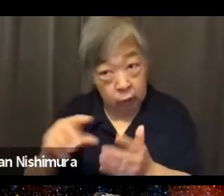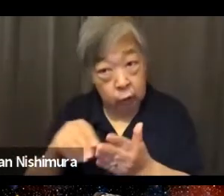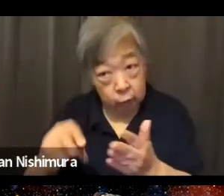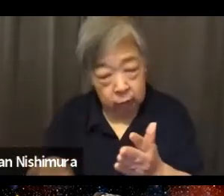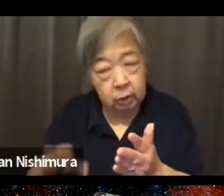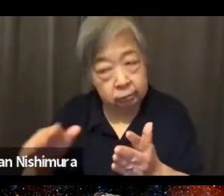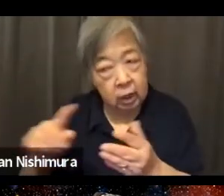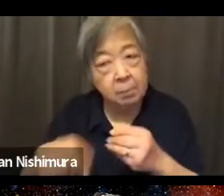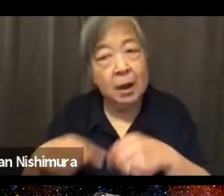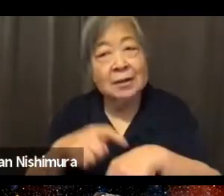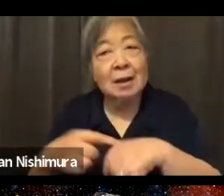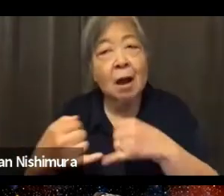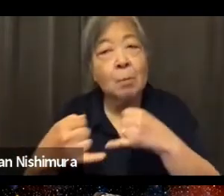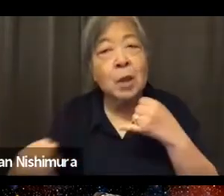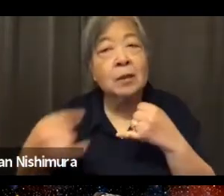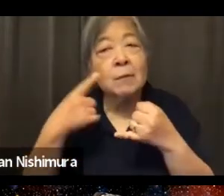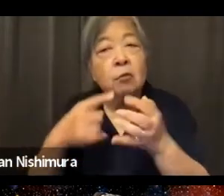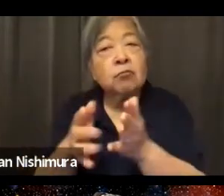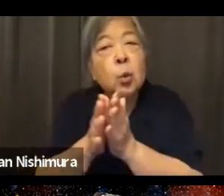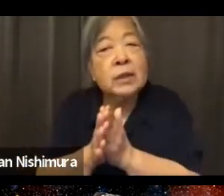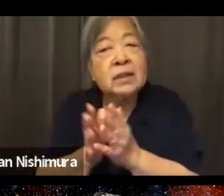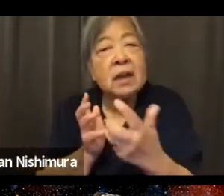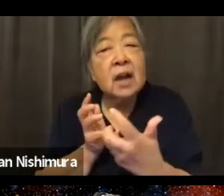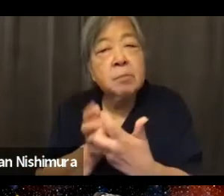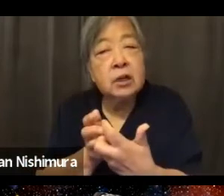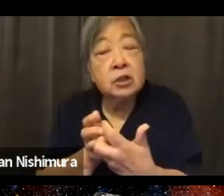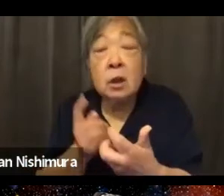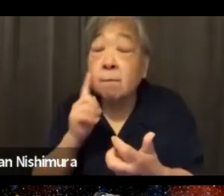I think particularly for students that live in the residence hall making sure they're